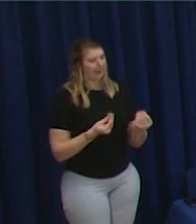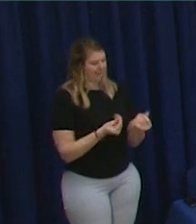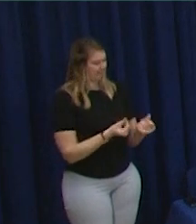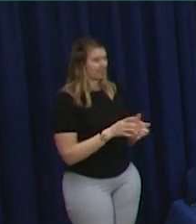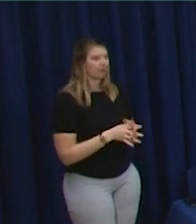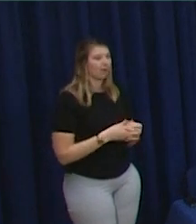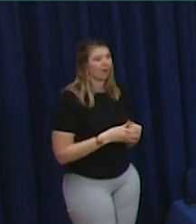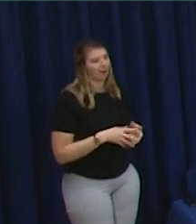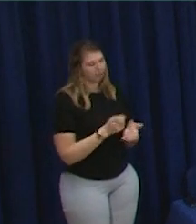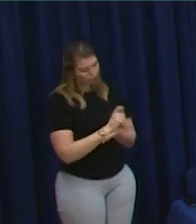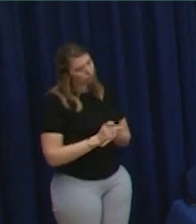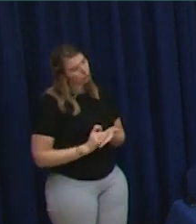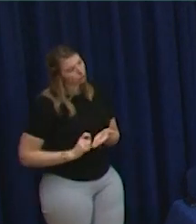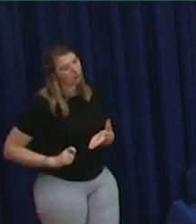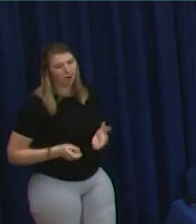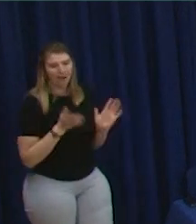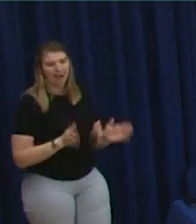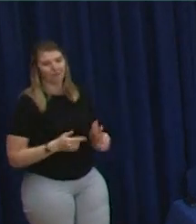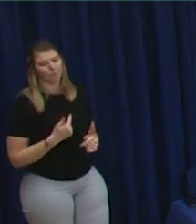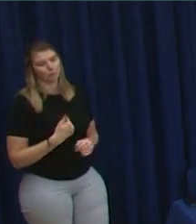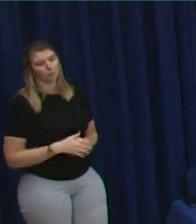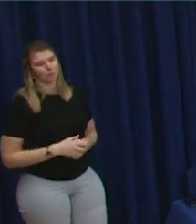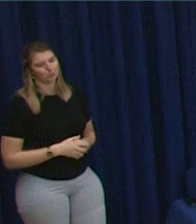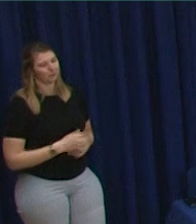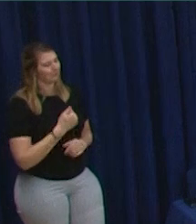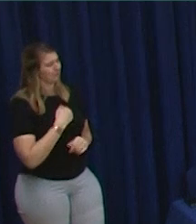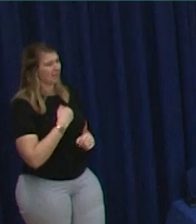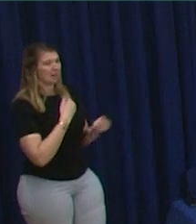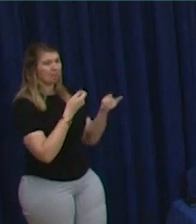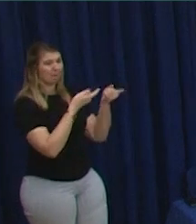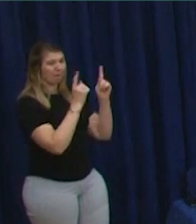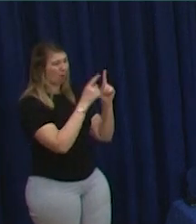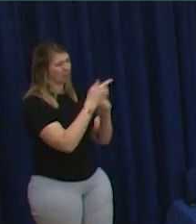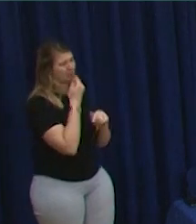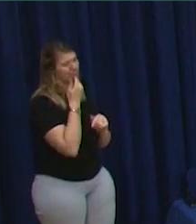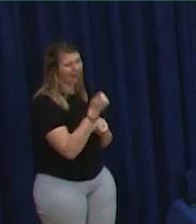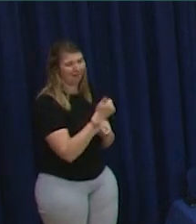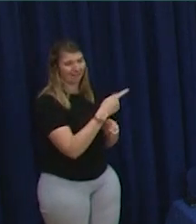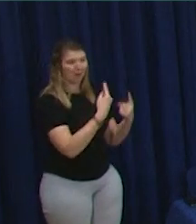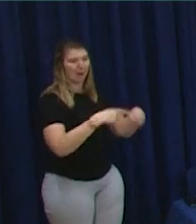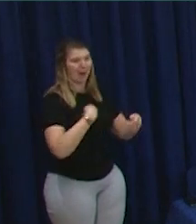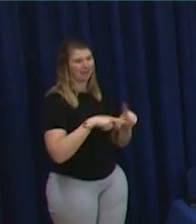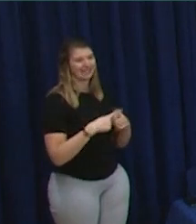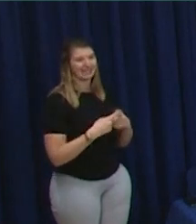let me doodle. My lovely boss used to let me knit because it just took enough of the edge off that